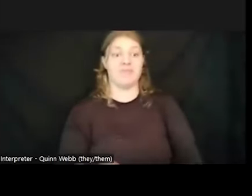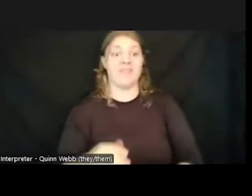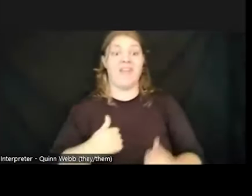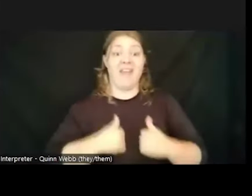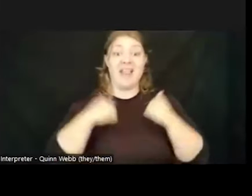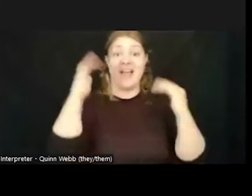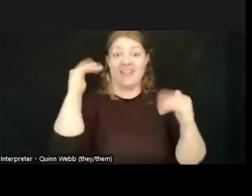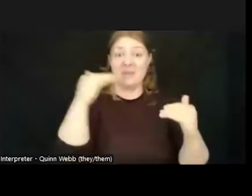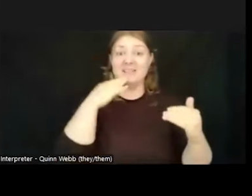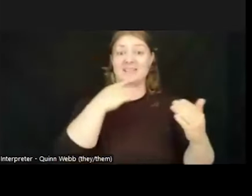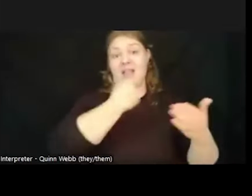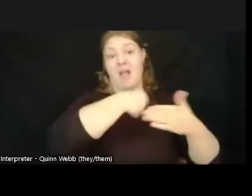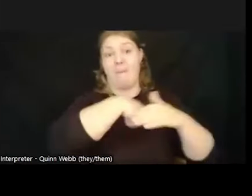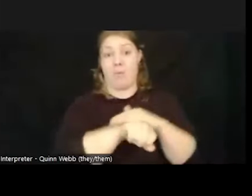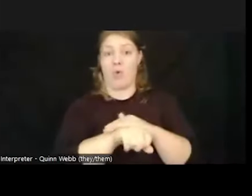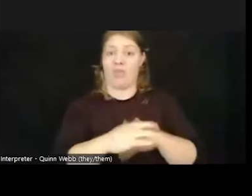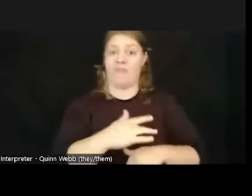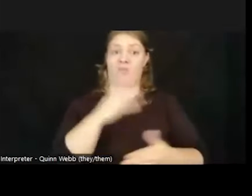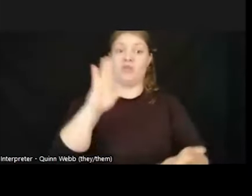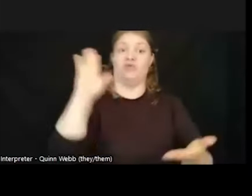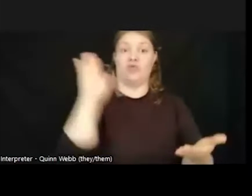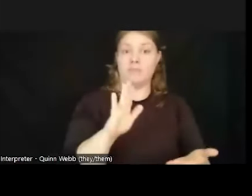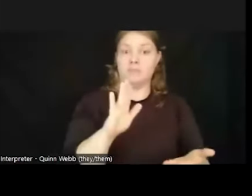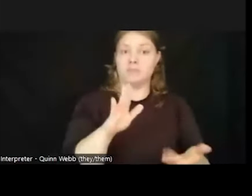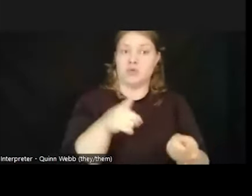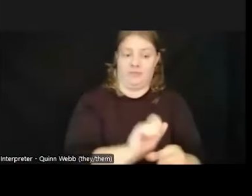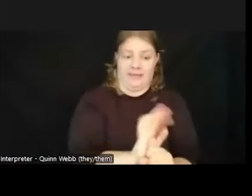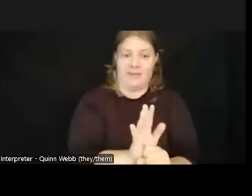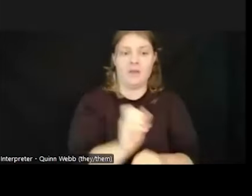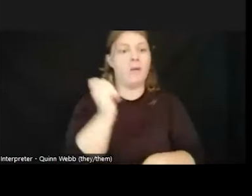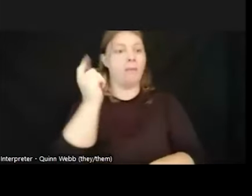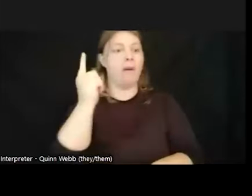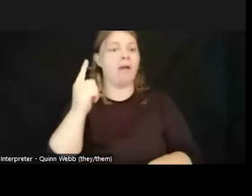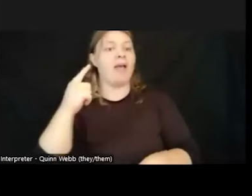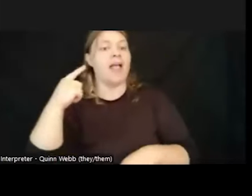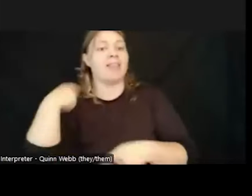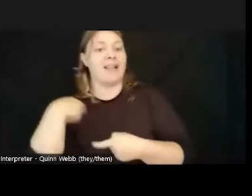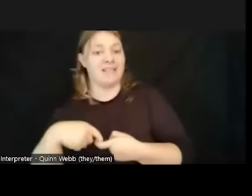the pandemic we saw the biggest drop for Latino and black non Latino populations so if we look